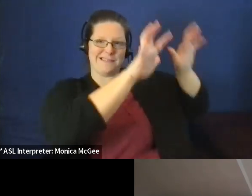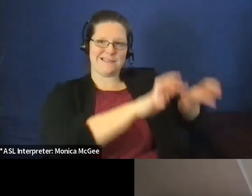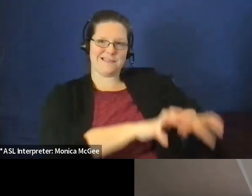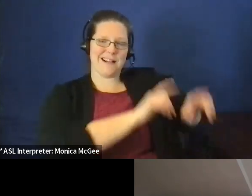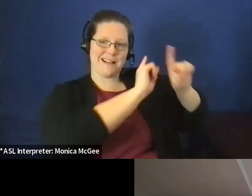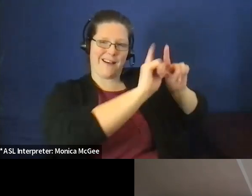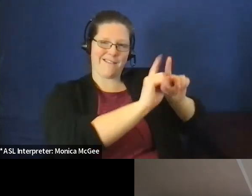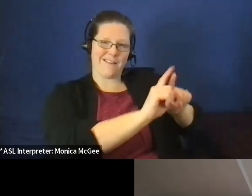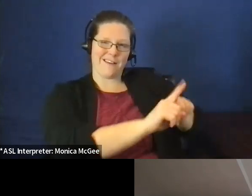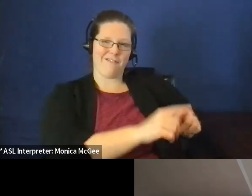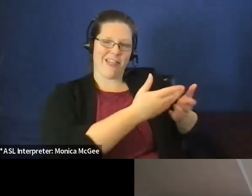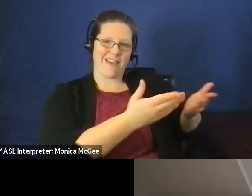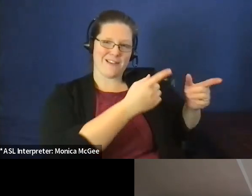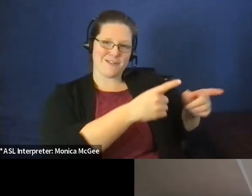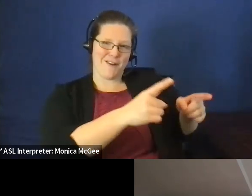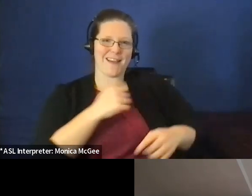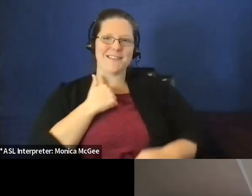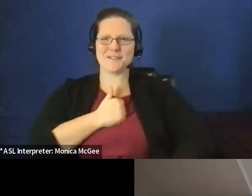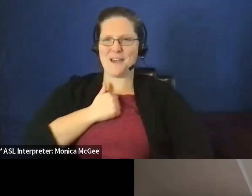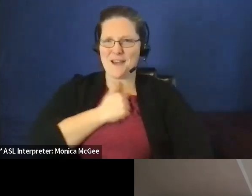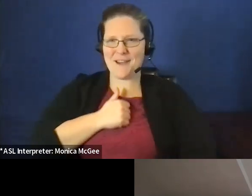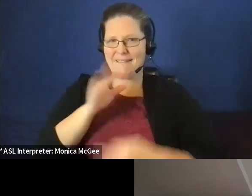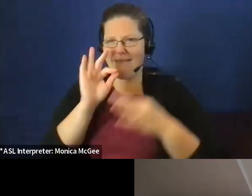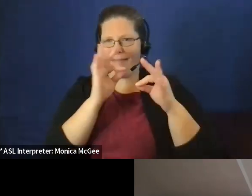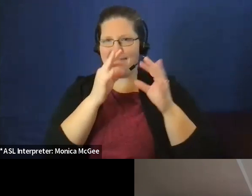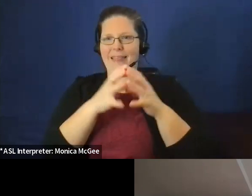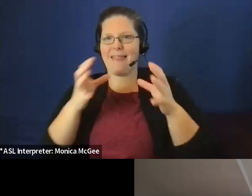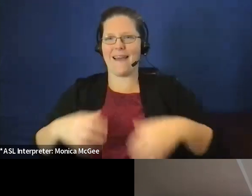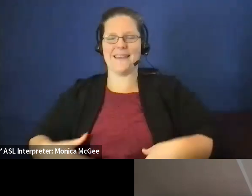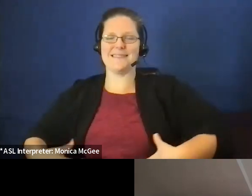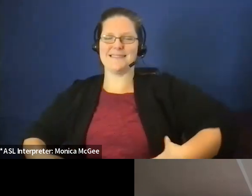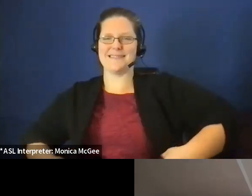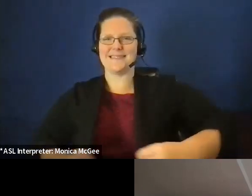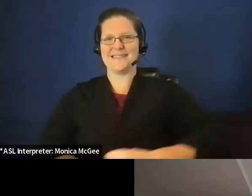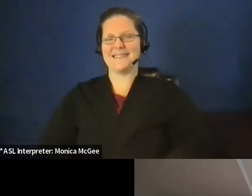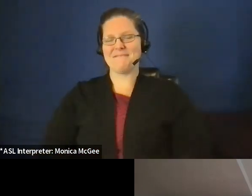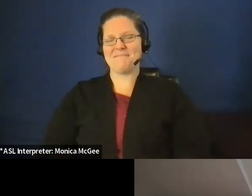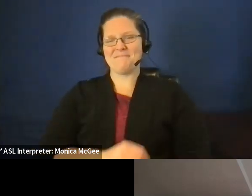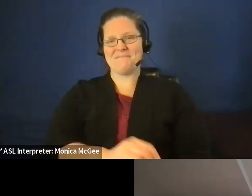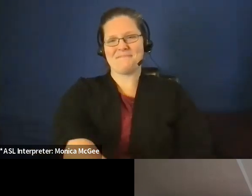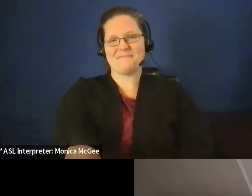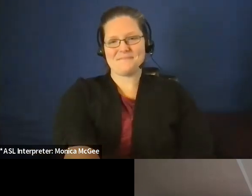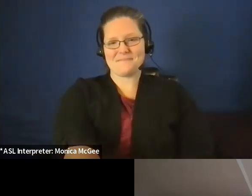independent living council. I am an older female with long, gray hair and